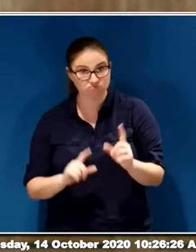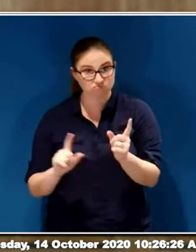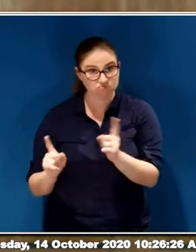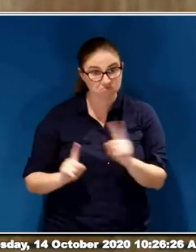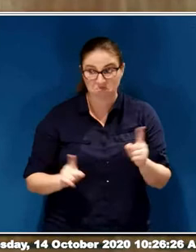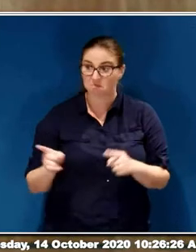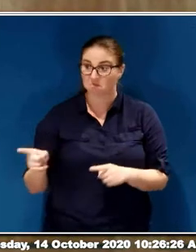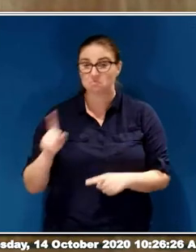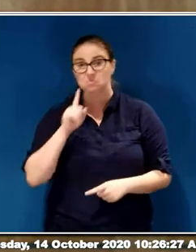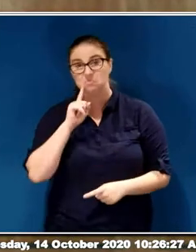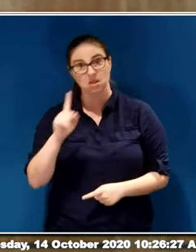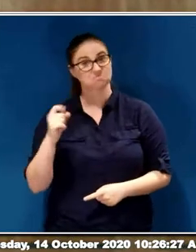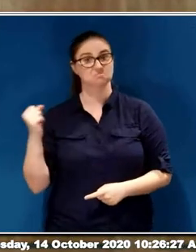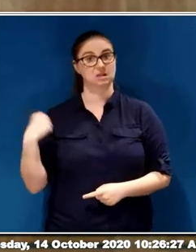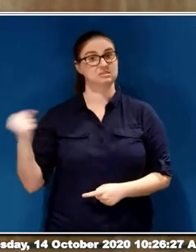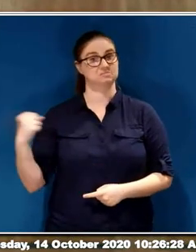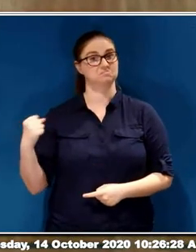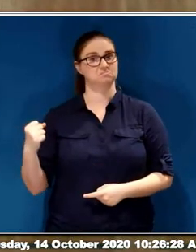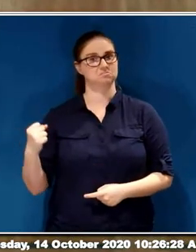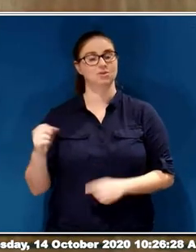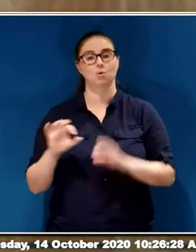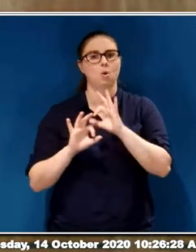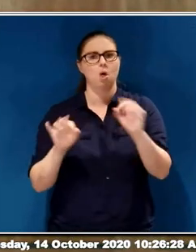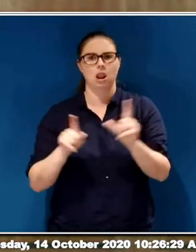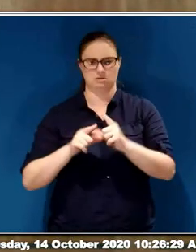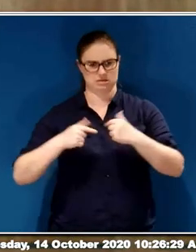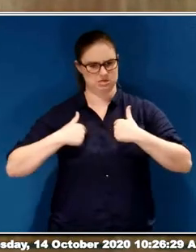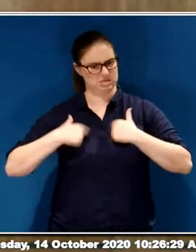So it wasn't just my decision-making on his behalf.